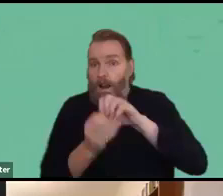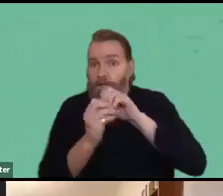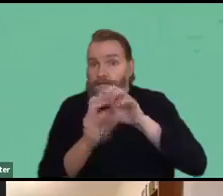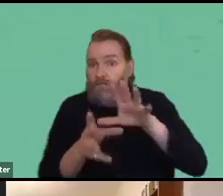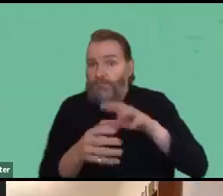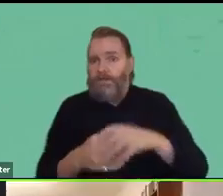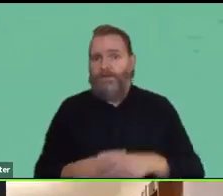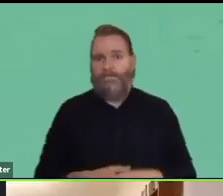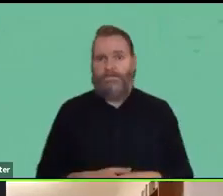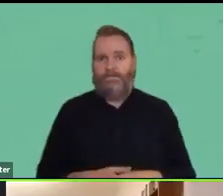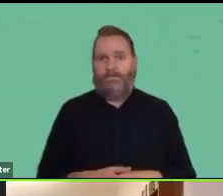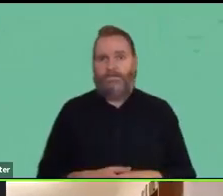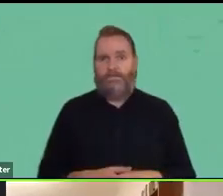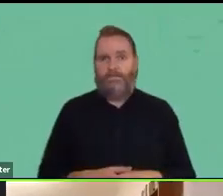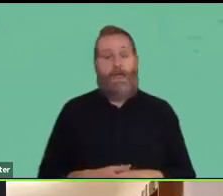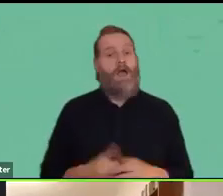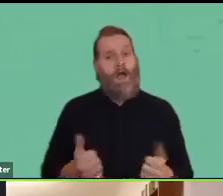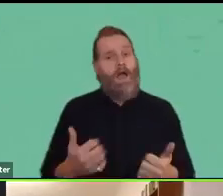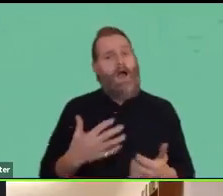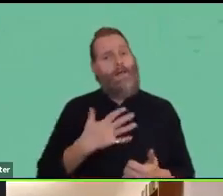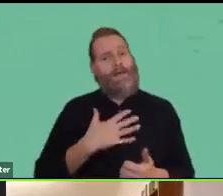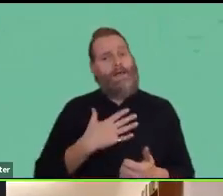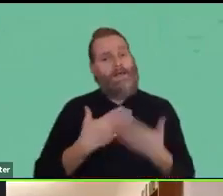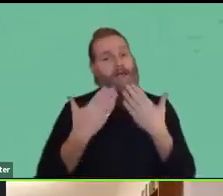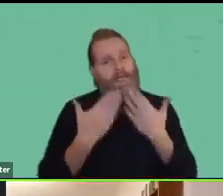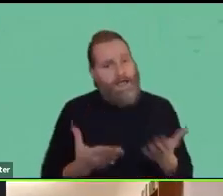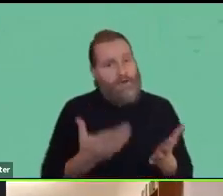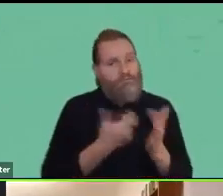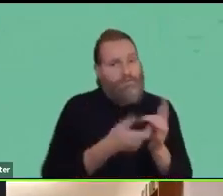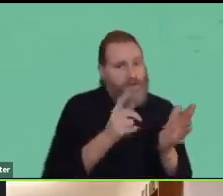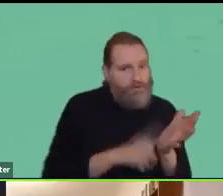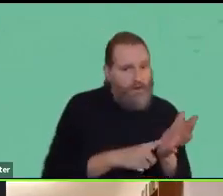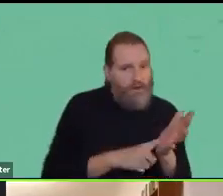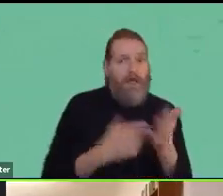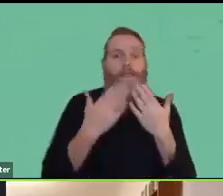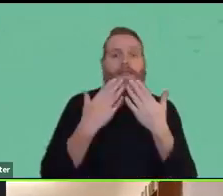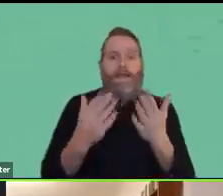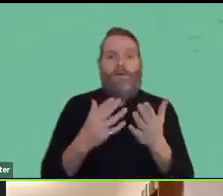well only to thank Rachel thank you so Fran and and to thank our fabulous team behind